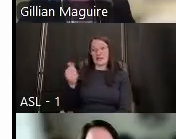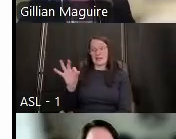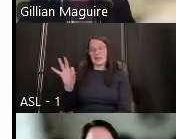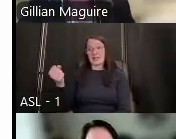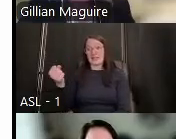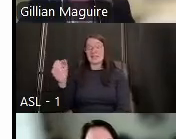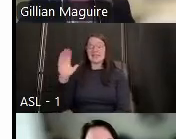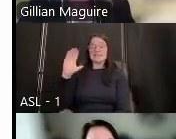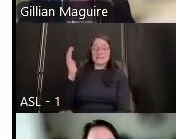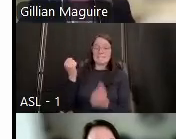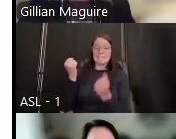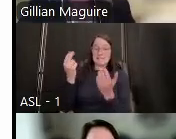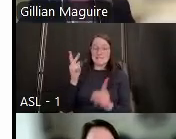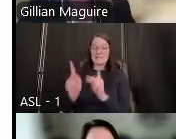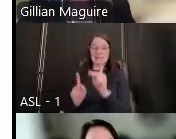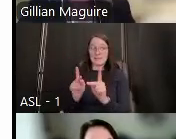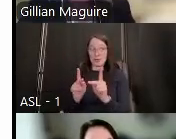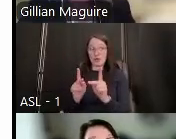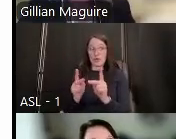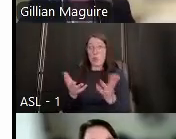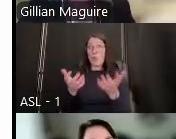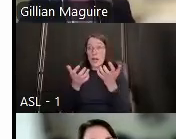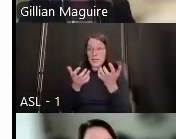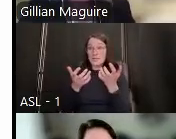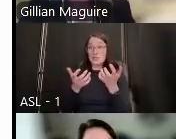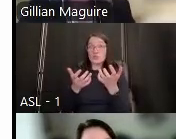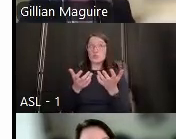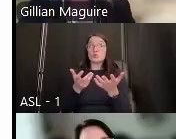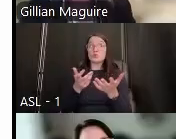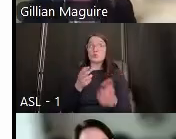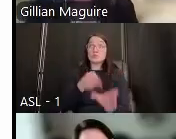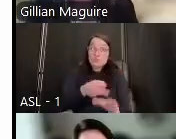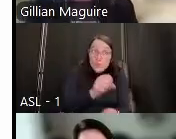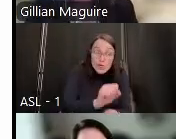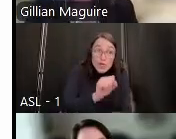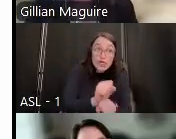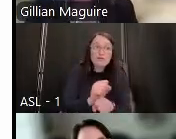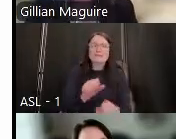to the ability of individuals to feel like they could go to work, that they could be promoted,